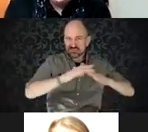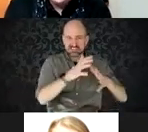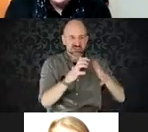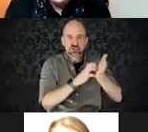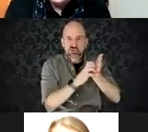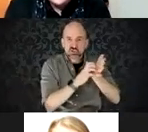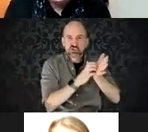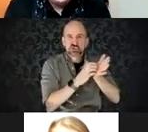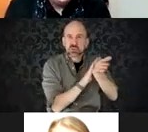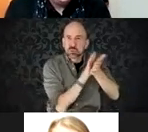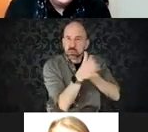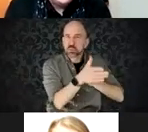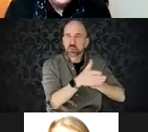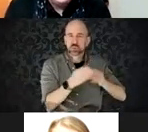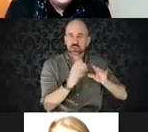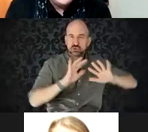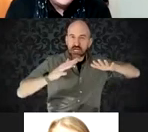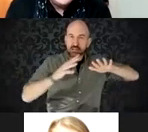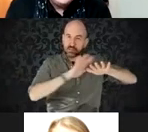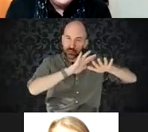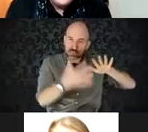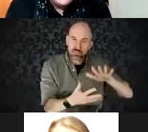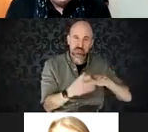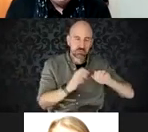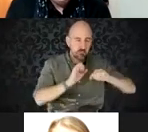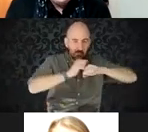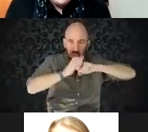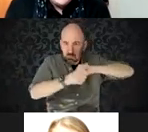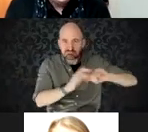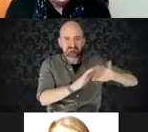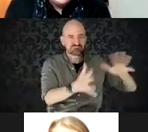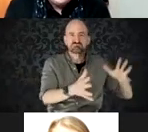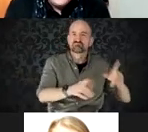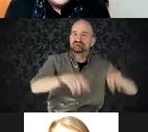louder sound that is audible from different areas in the garden. Wind rustling through trees,